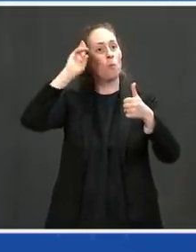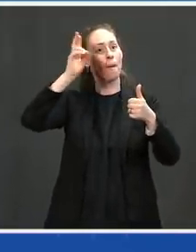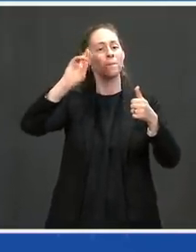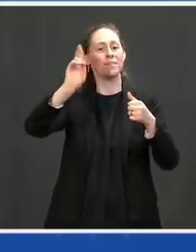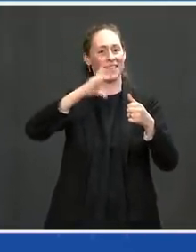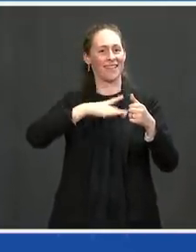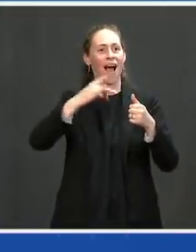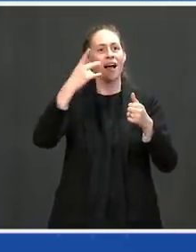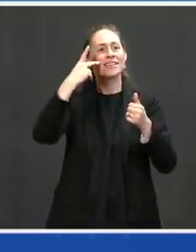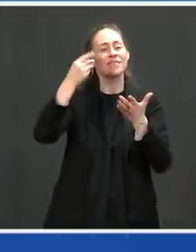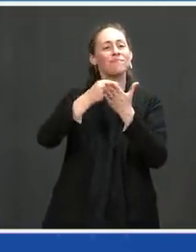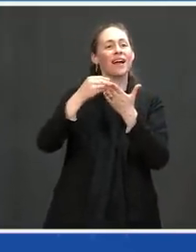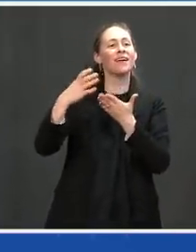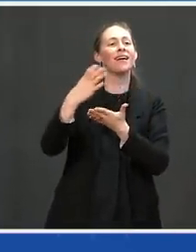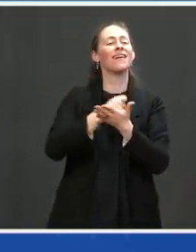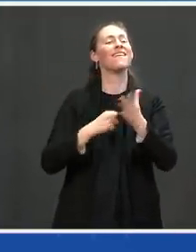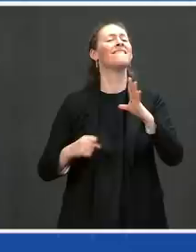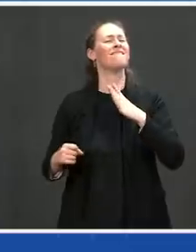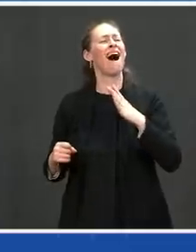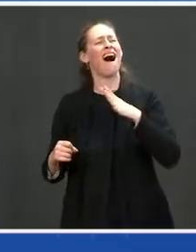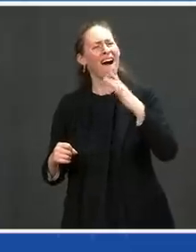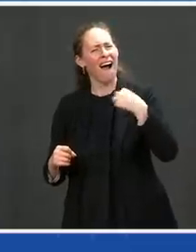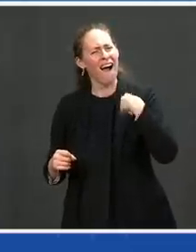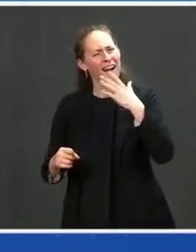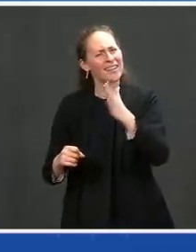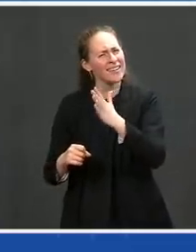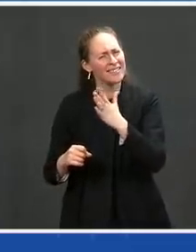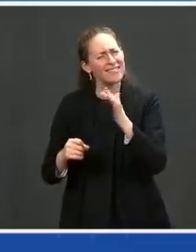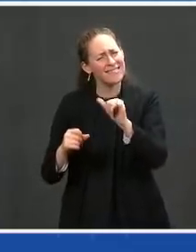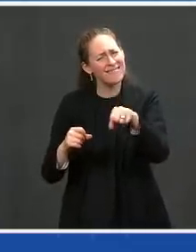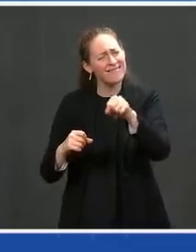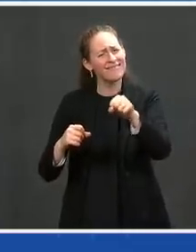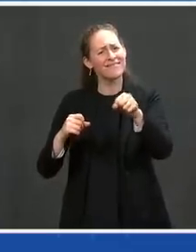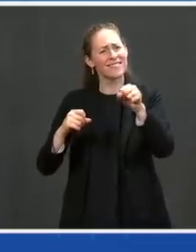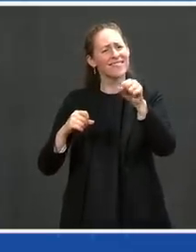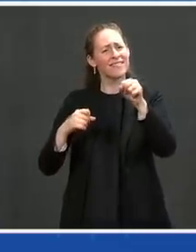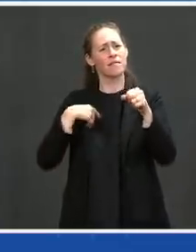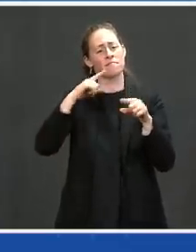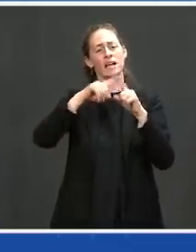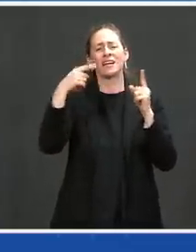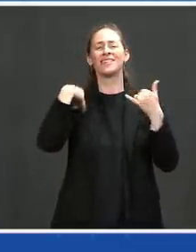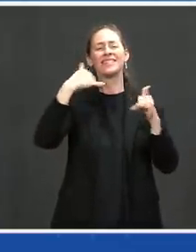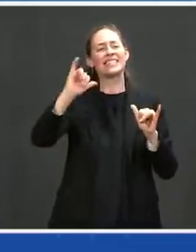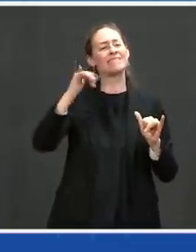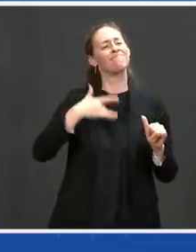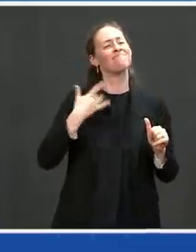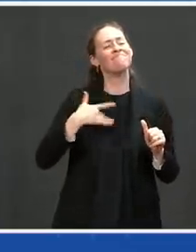I still think the majority of the American people don't like the fact that we are now ranked,